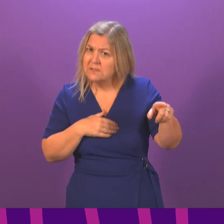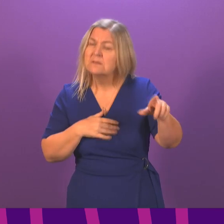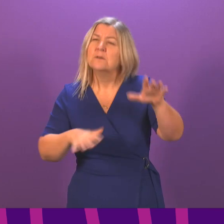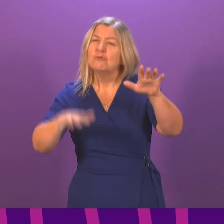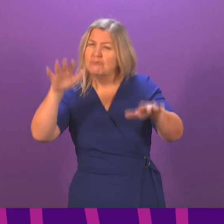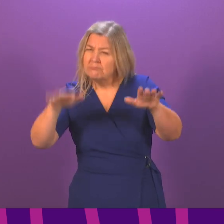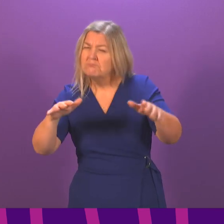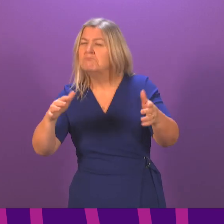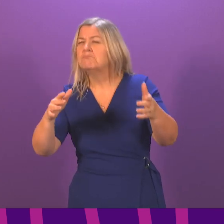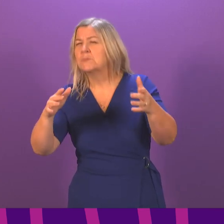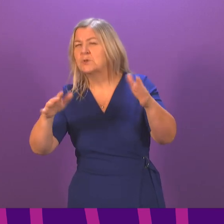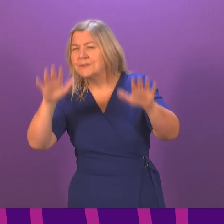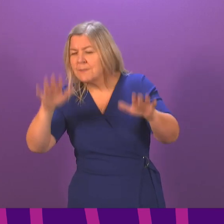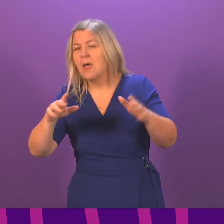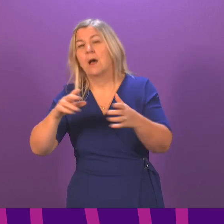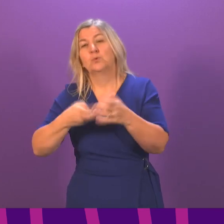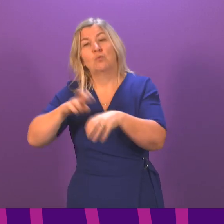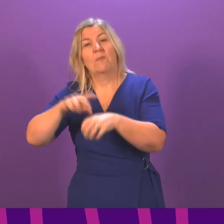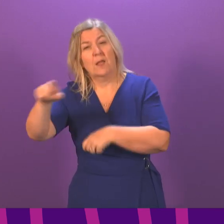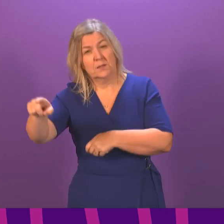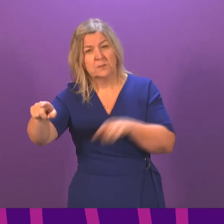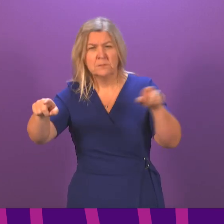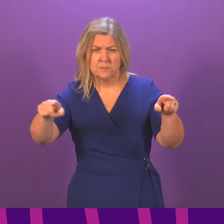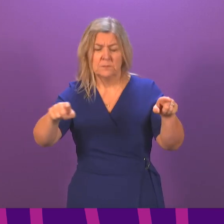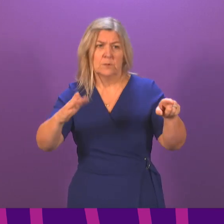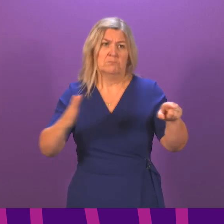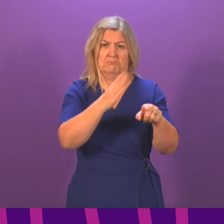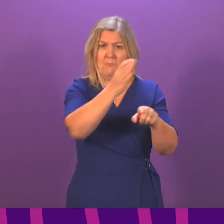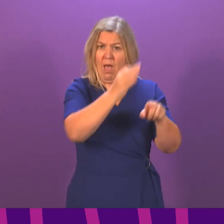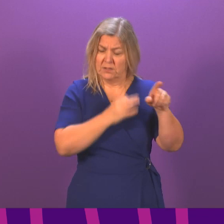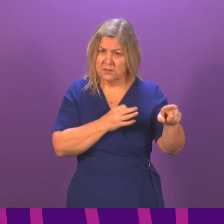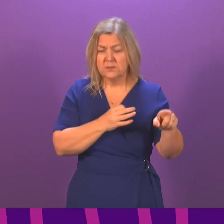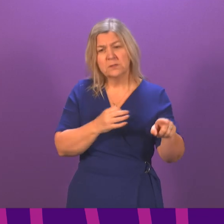Does the First Minister accept that that risks creating serious bottlenecks on ferries and